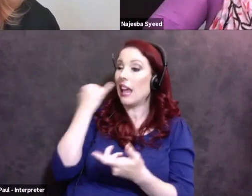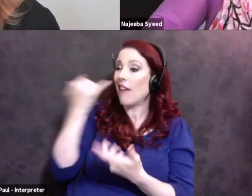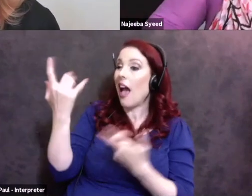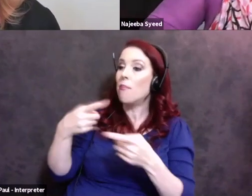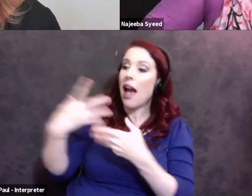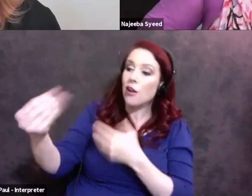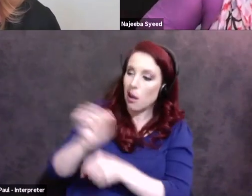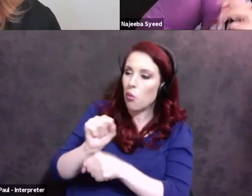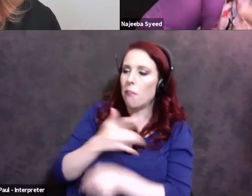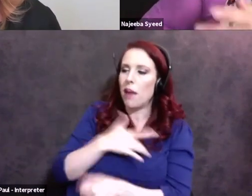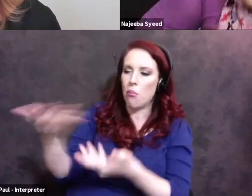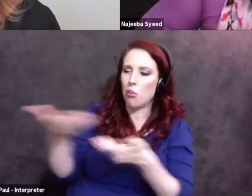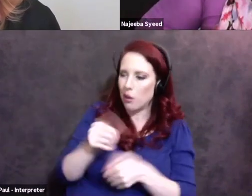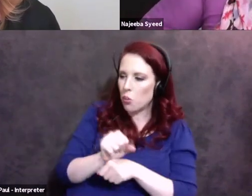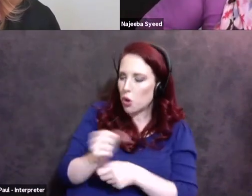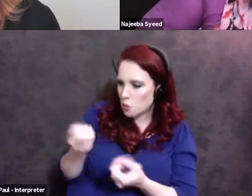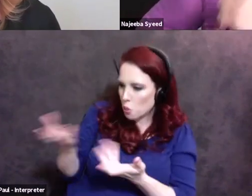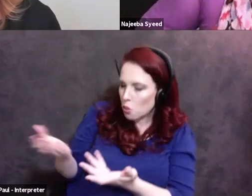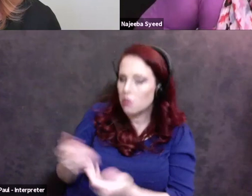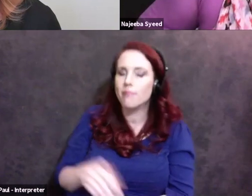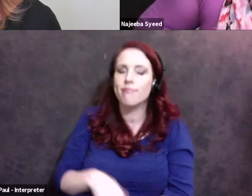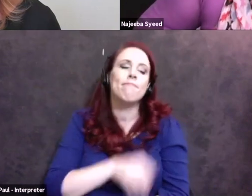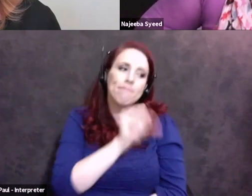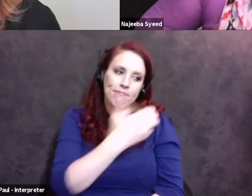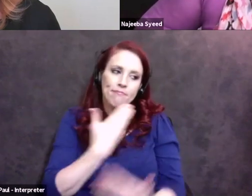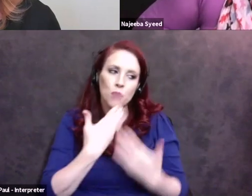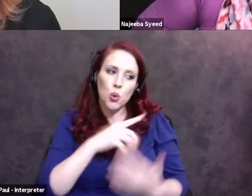That's a really good question.